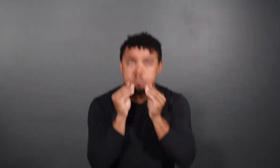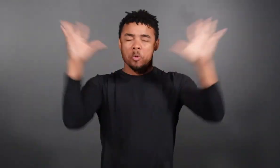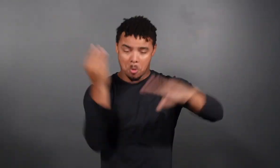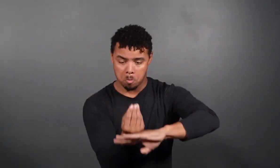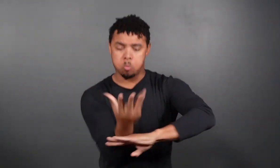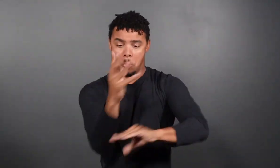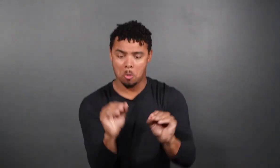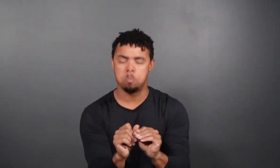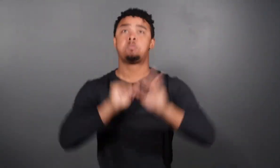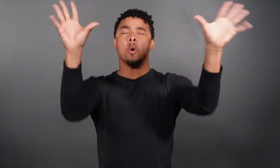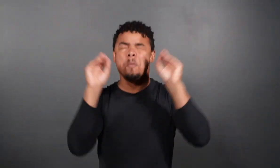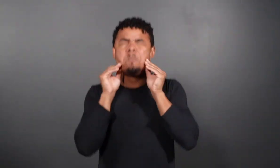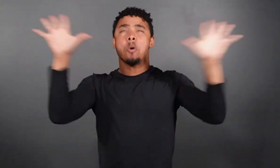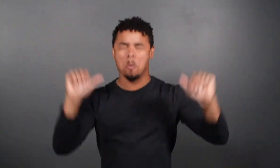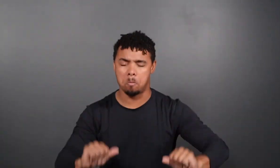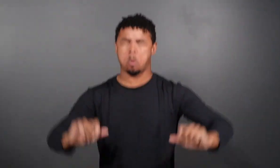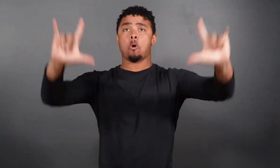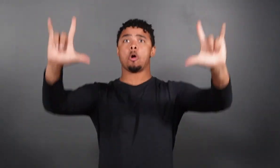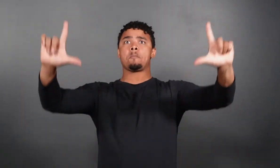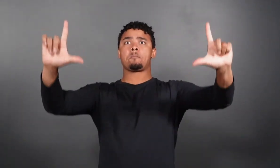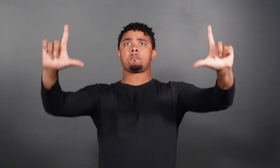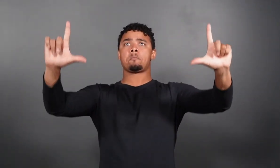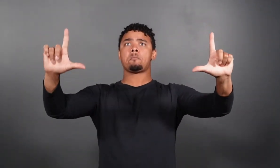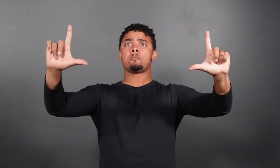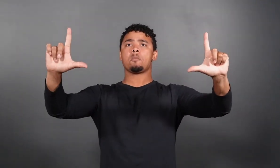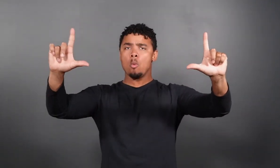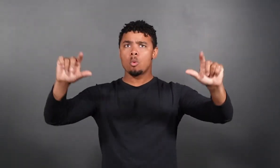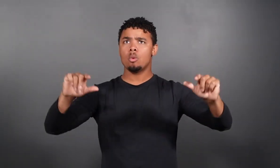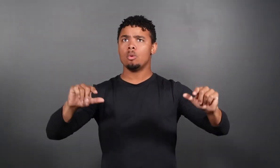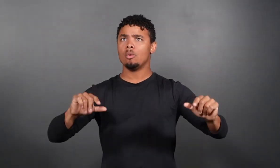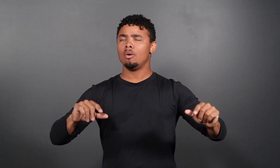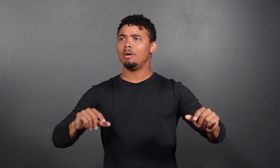until it flashes brightly suddenly and a large holographic screen fills the space before him